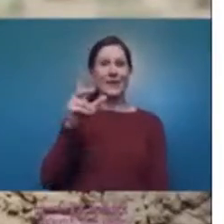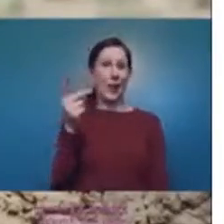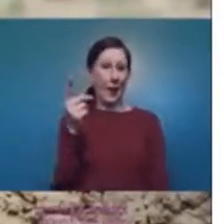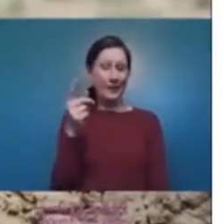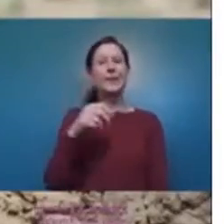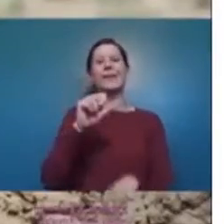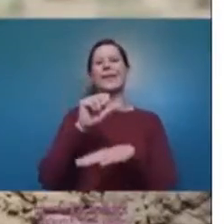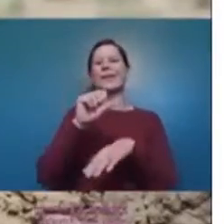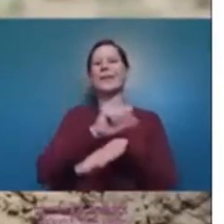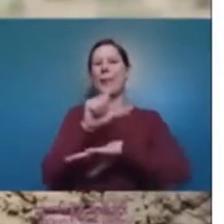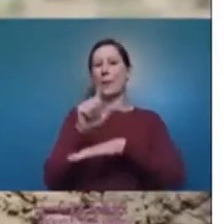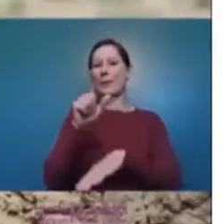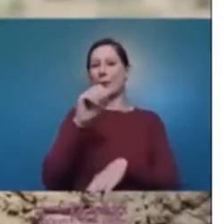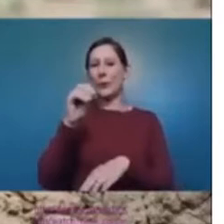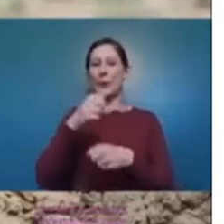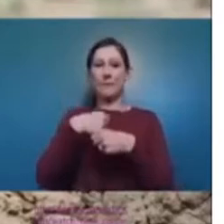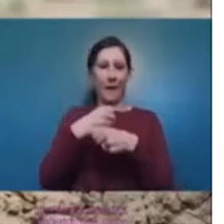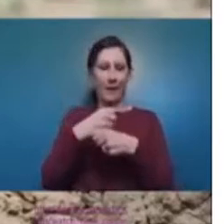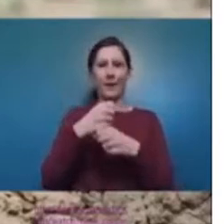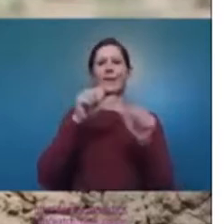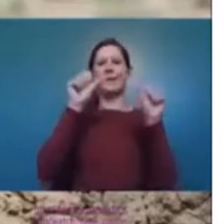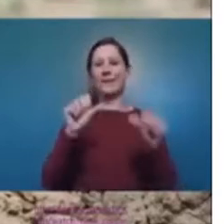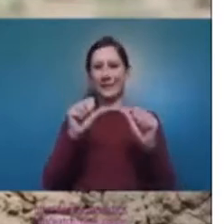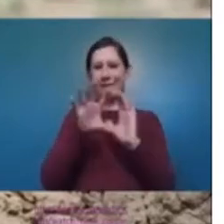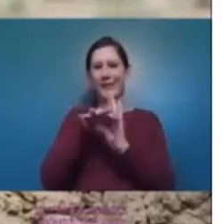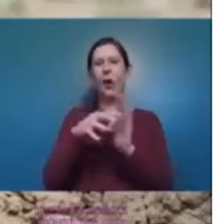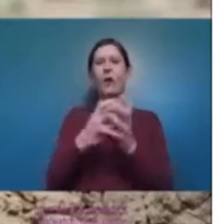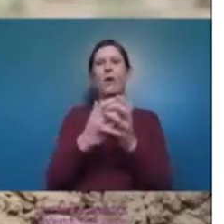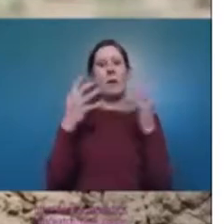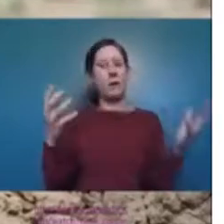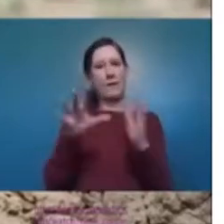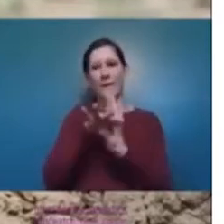making and posting video, lots and lots of video. You may be